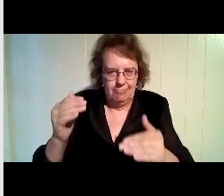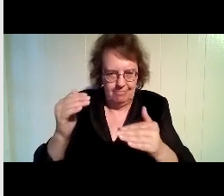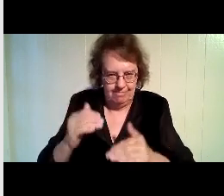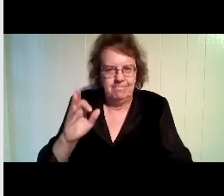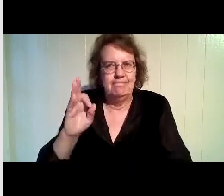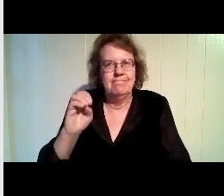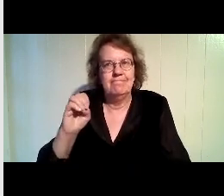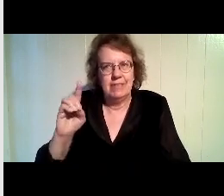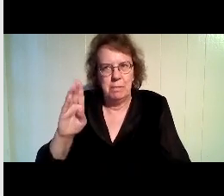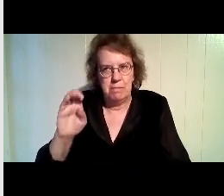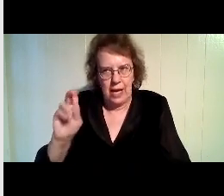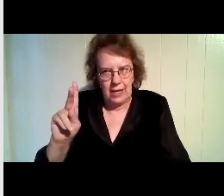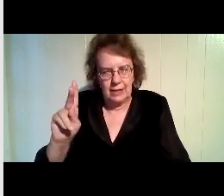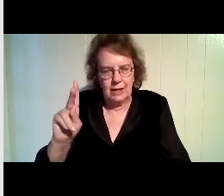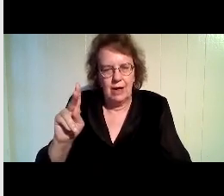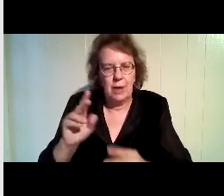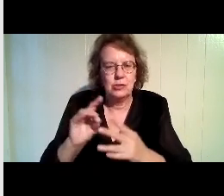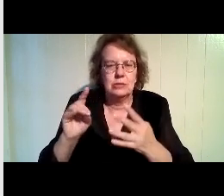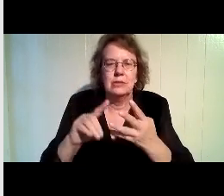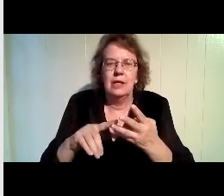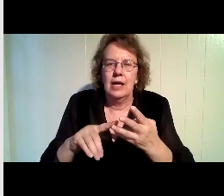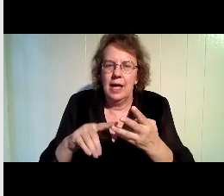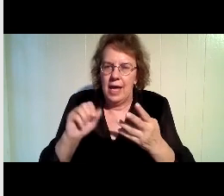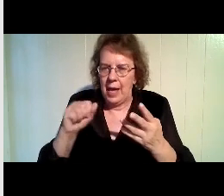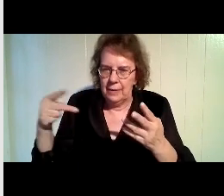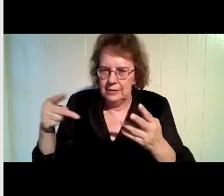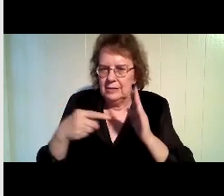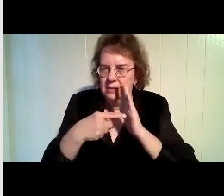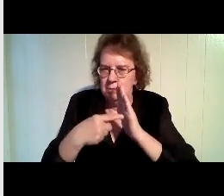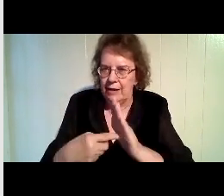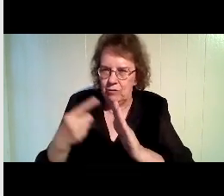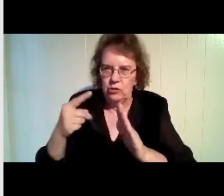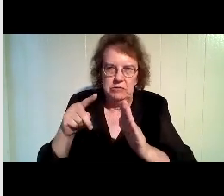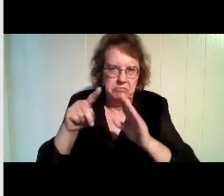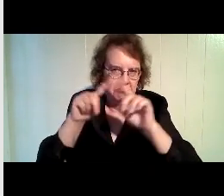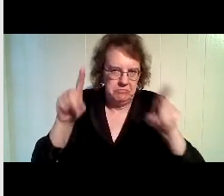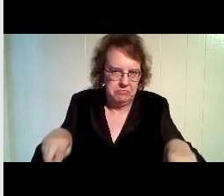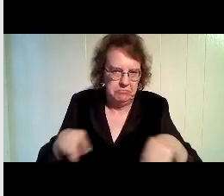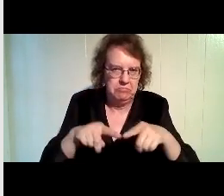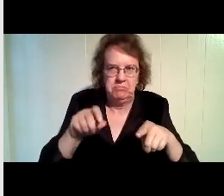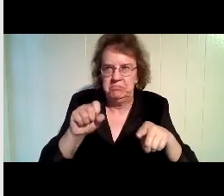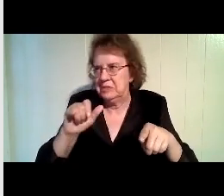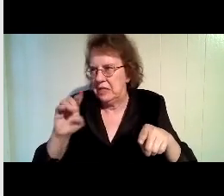There are the application display options for the screen tip styles, so with the shortcut text, if you don't want those in